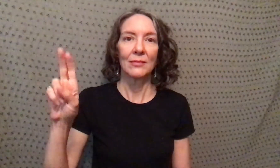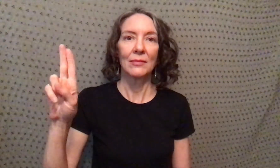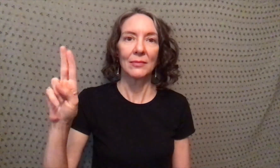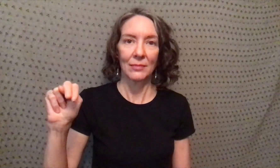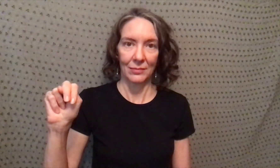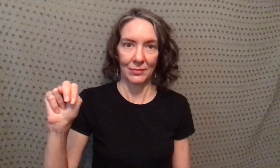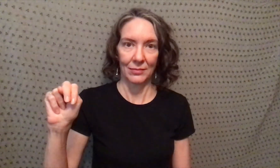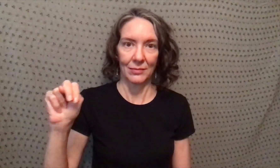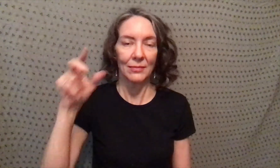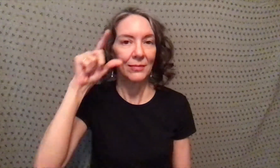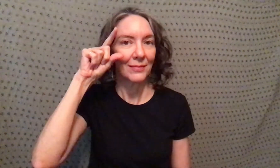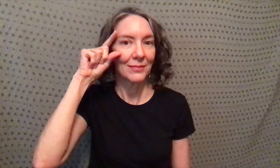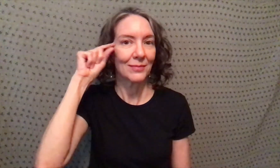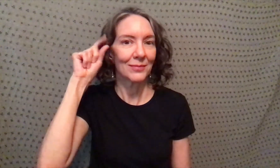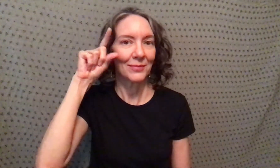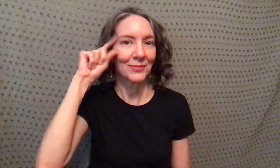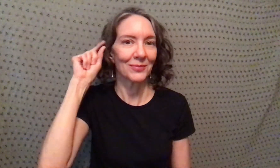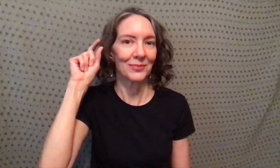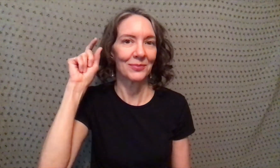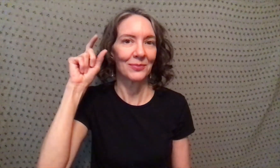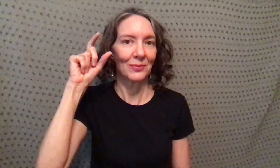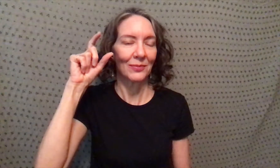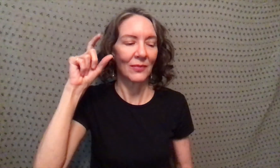sunglasses